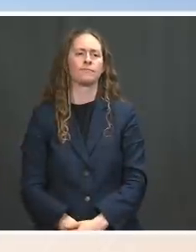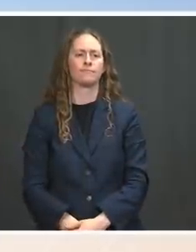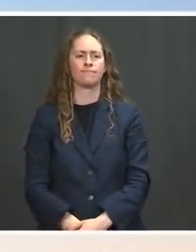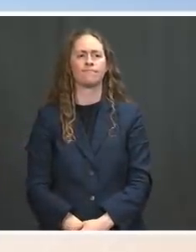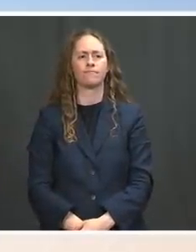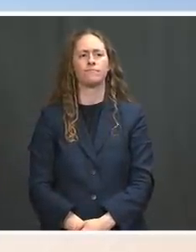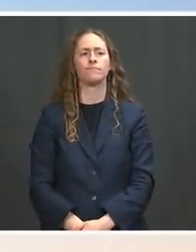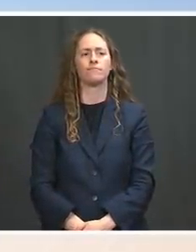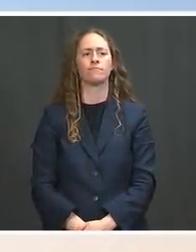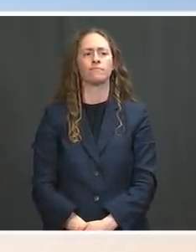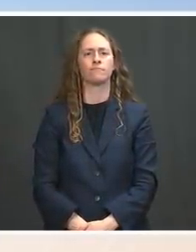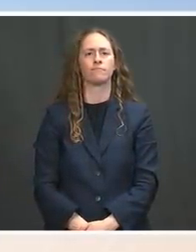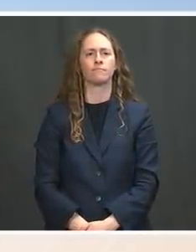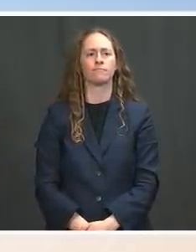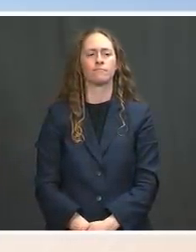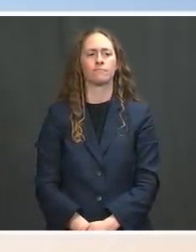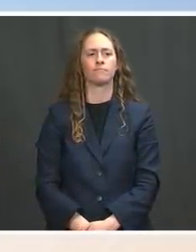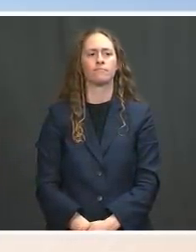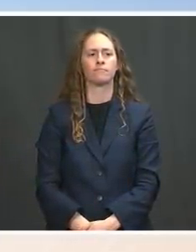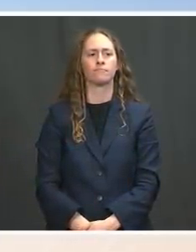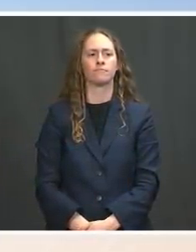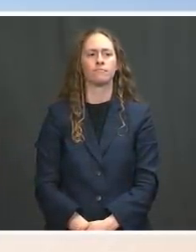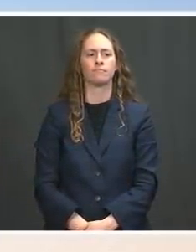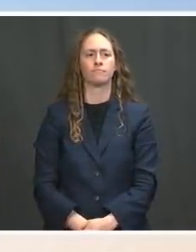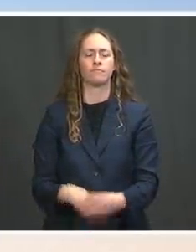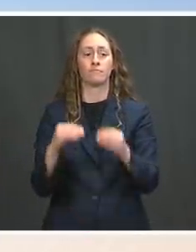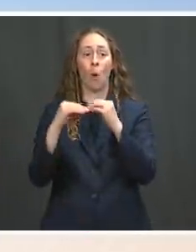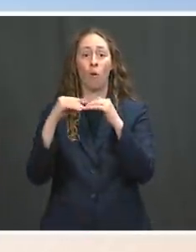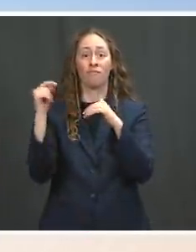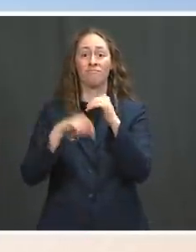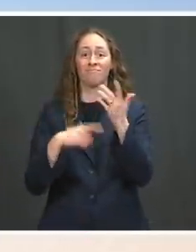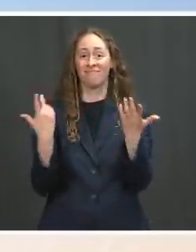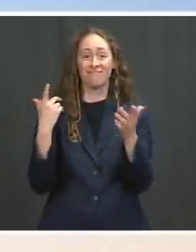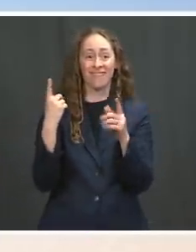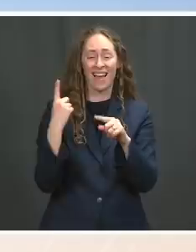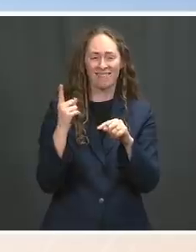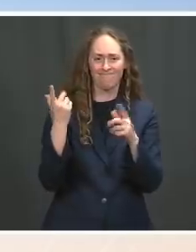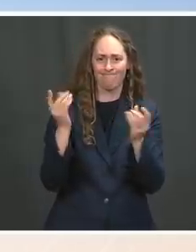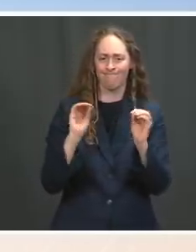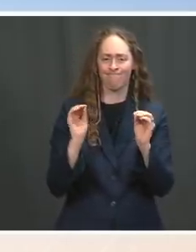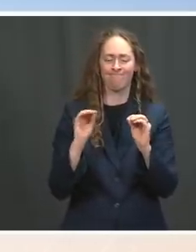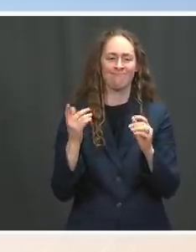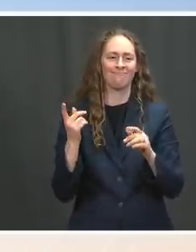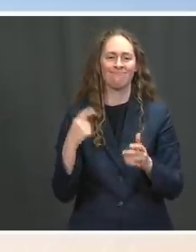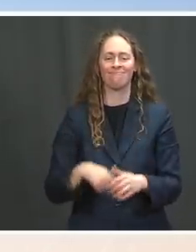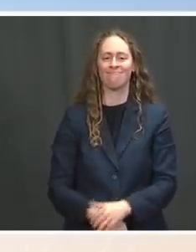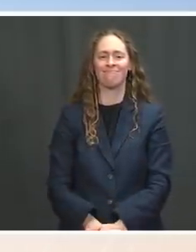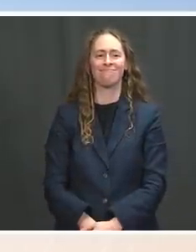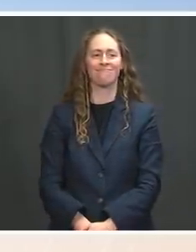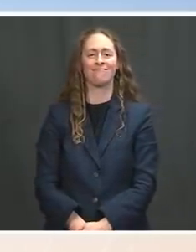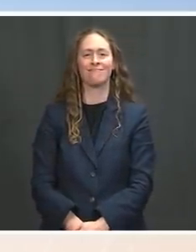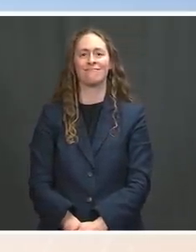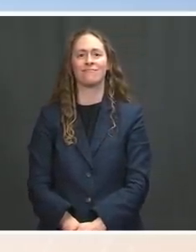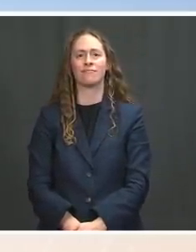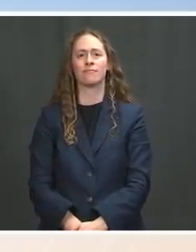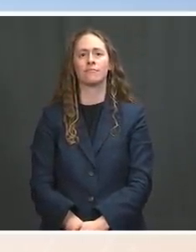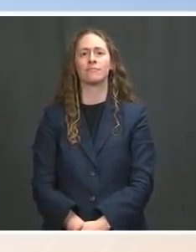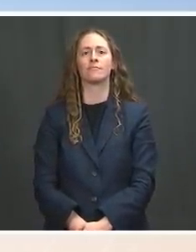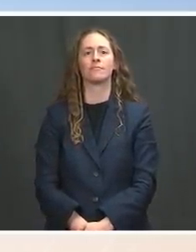if others would want to commit to that as well. Go ahead. Go ahead. The Press: Sure, thank you. What contingency plans are in place